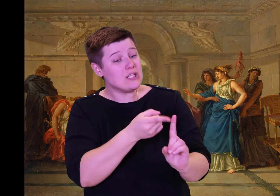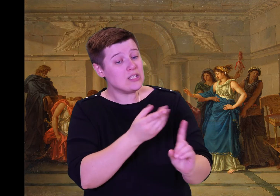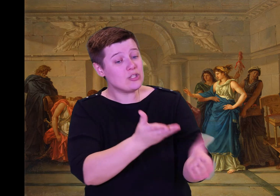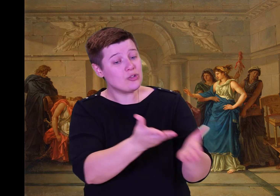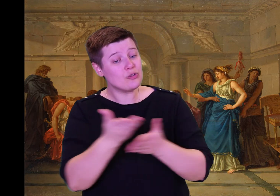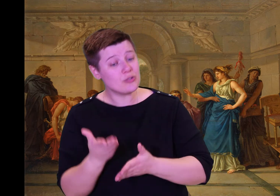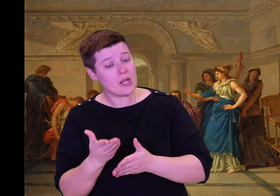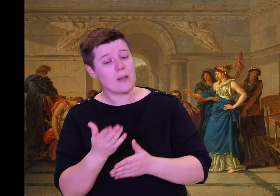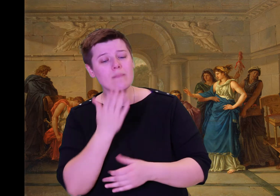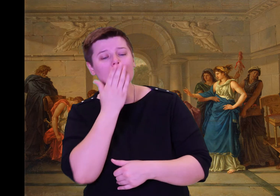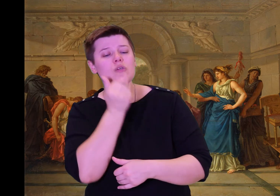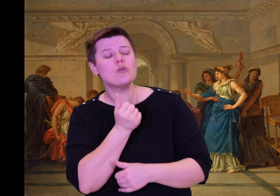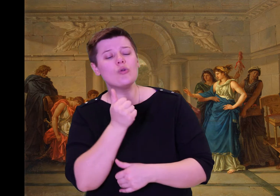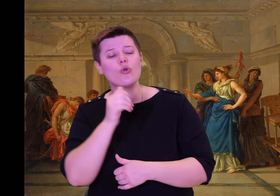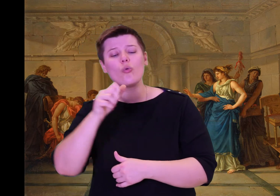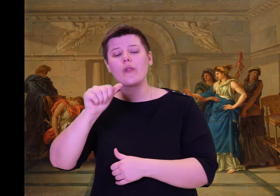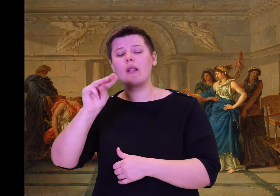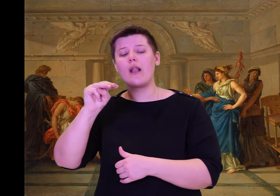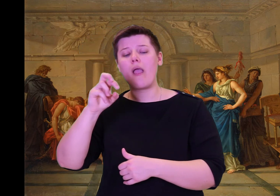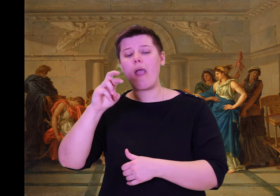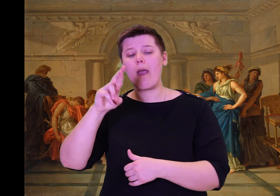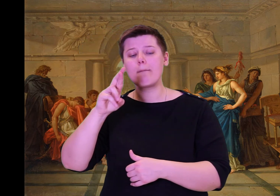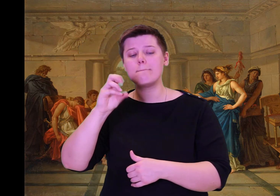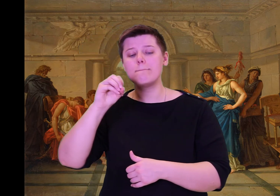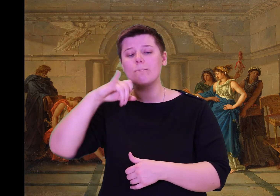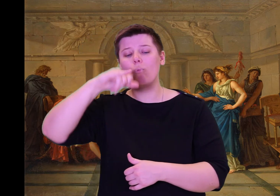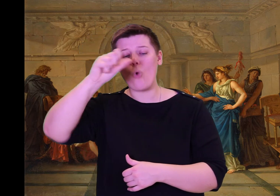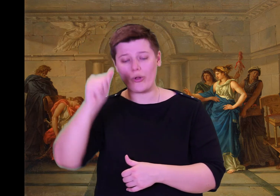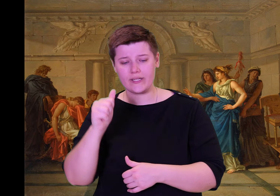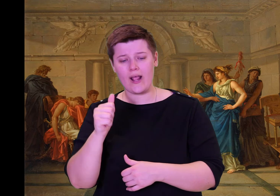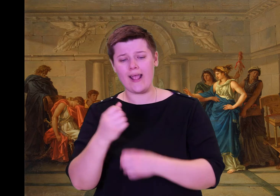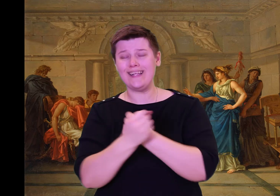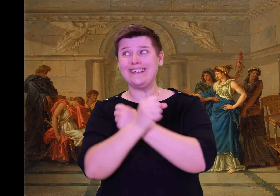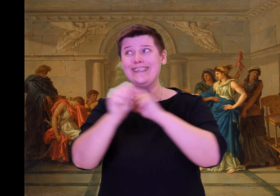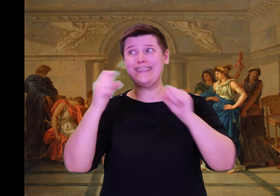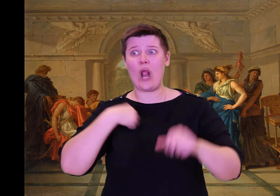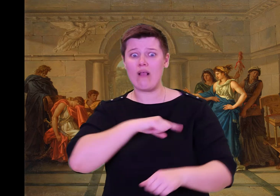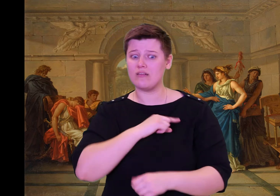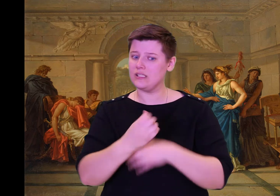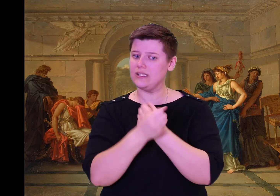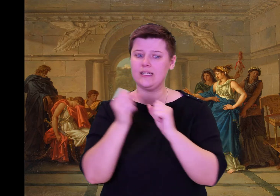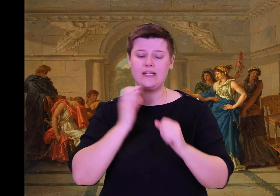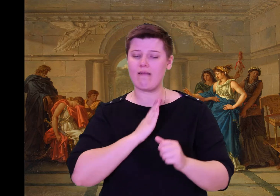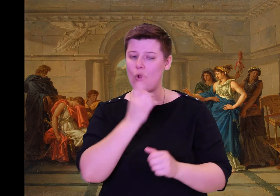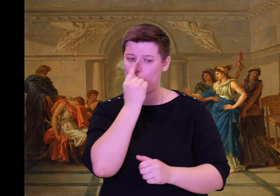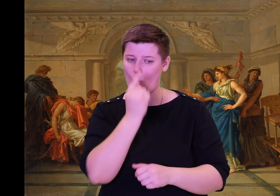the dunes, and prayed intensely to the gods. Then I chose out my three most trusted men.